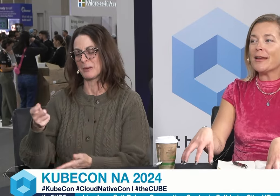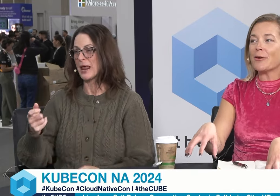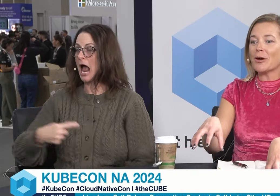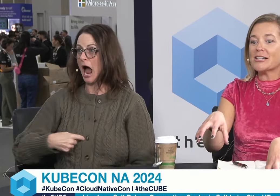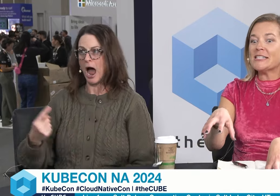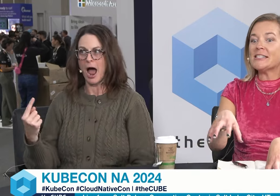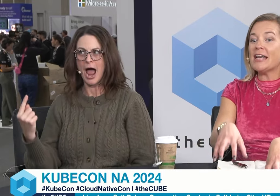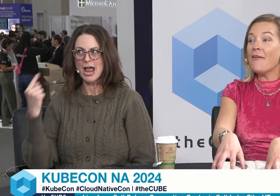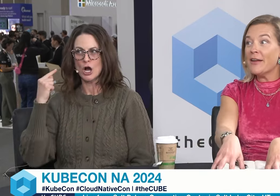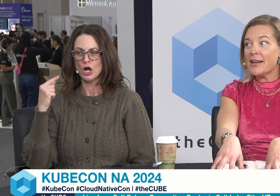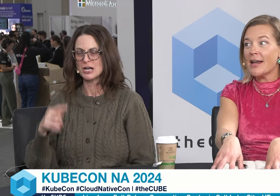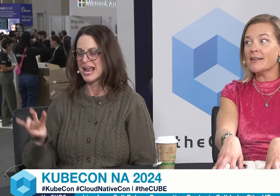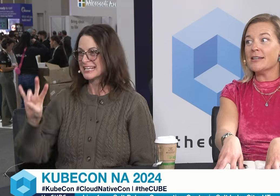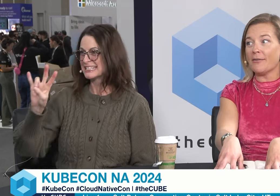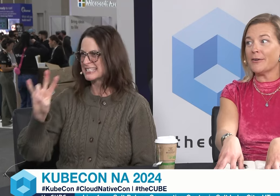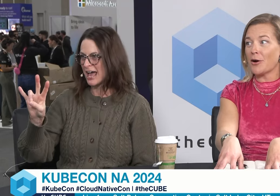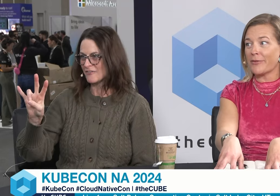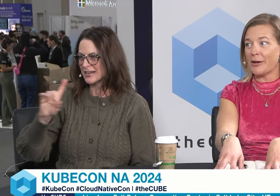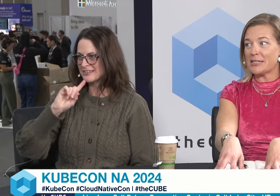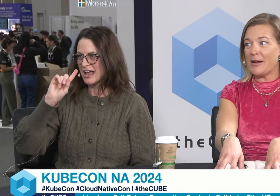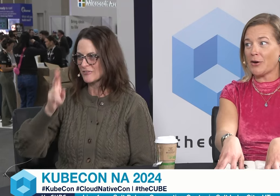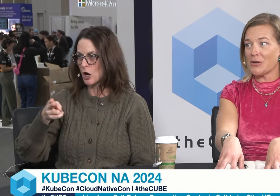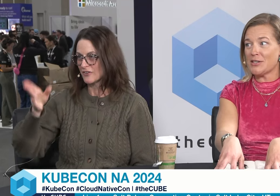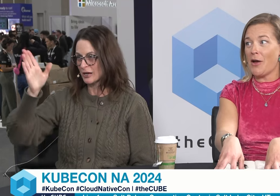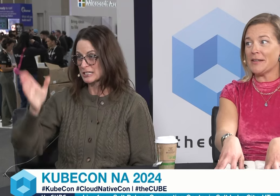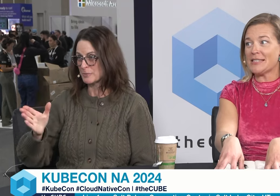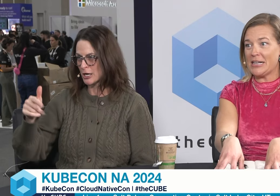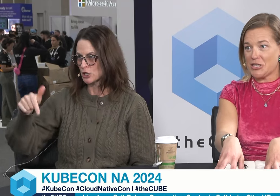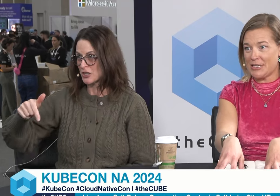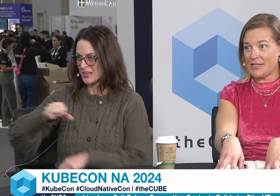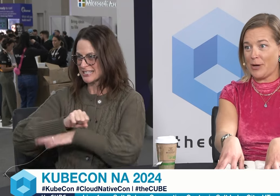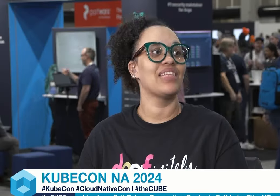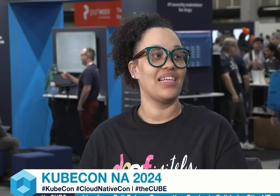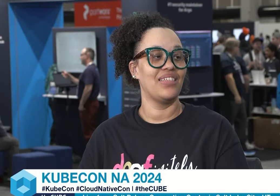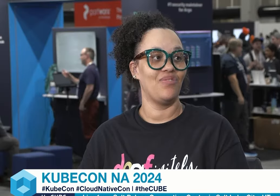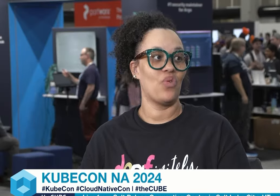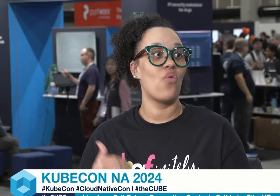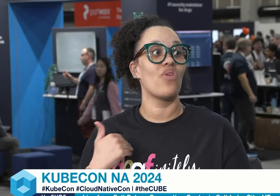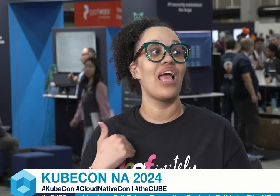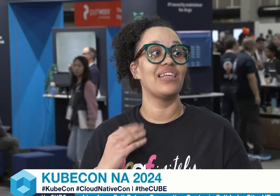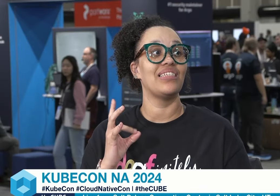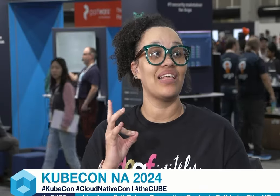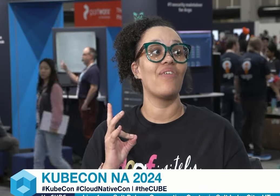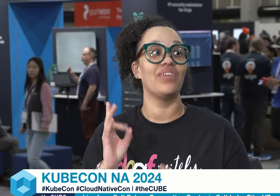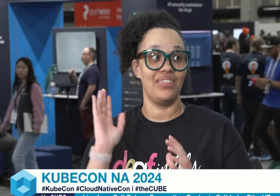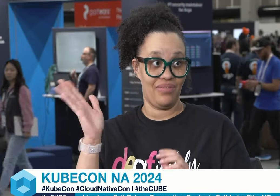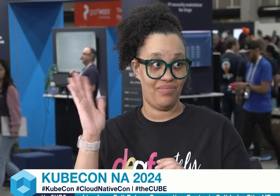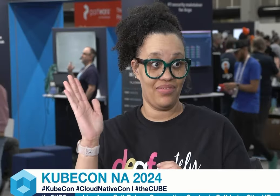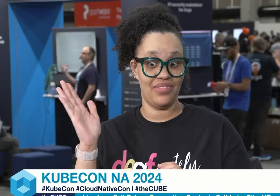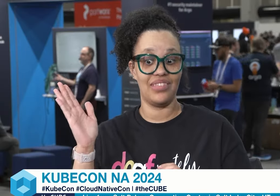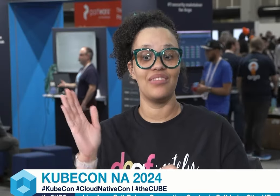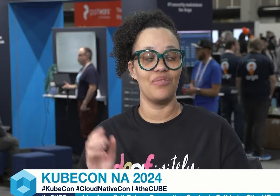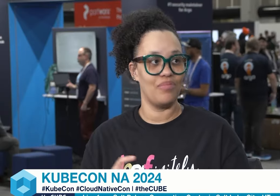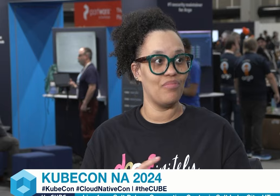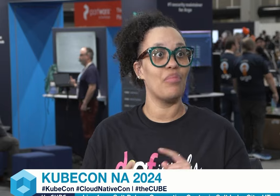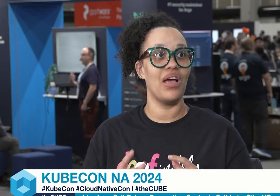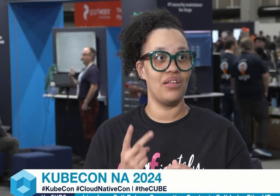I heard there were seven deaf and hard of hearing speakers on the stages this week. Yes, We did have seven talks.